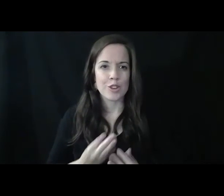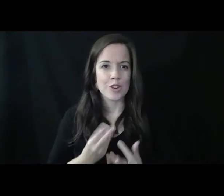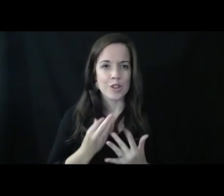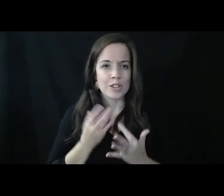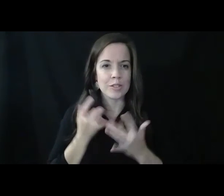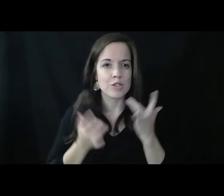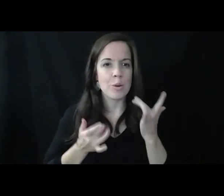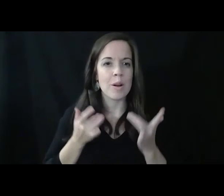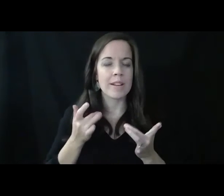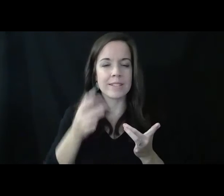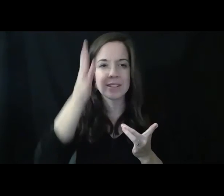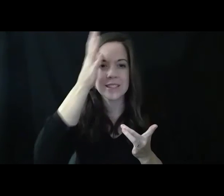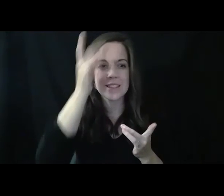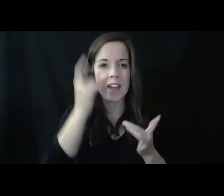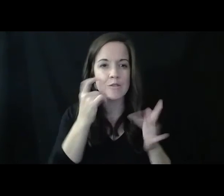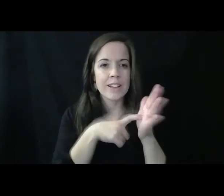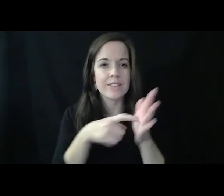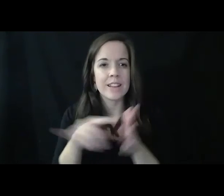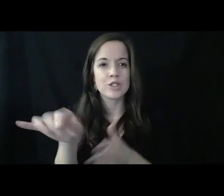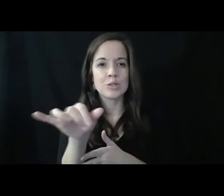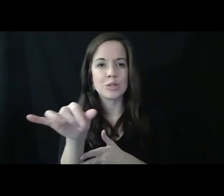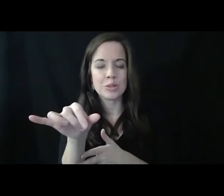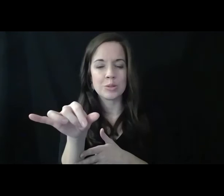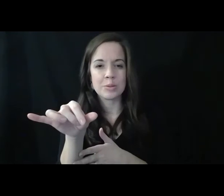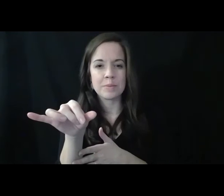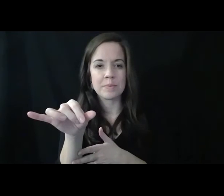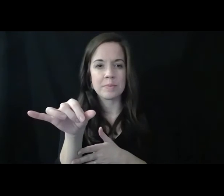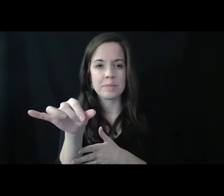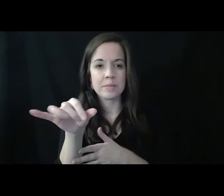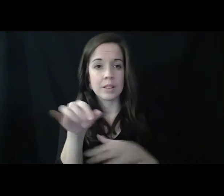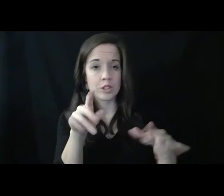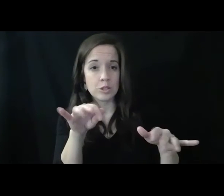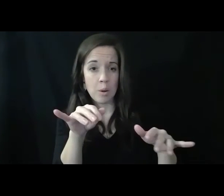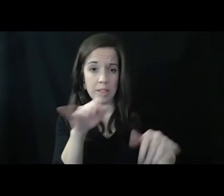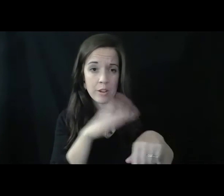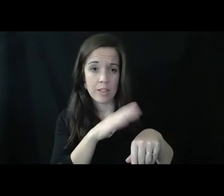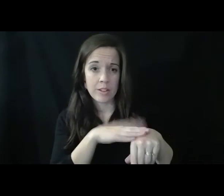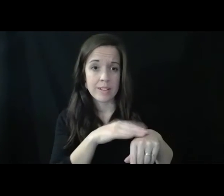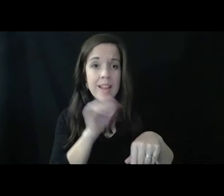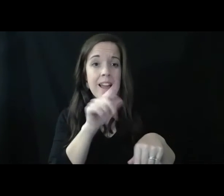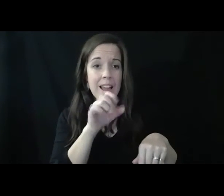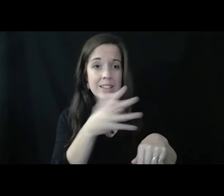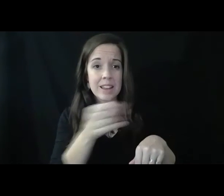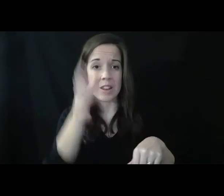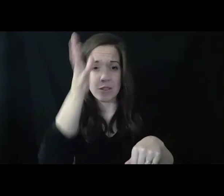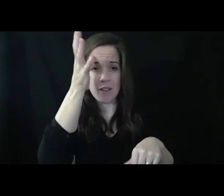“Dad recognized her, too.” Spoiler alert: Alison and her father were both in the closet,